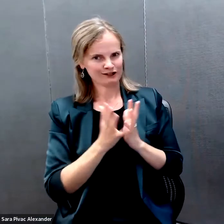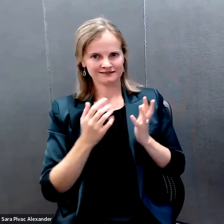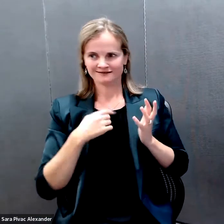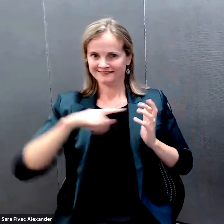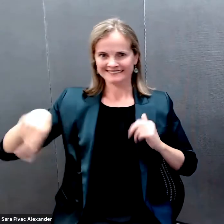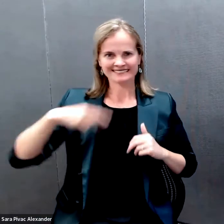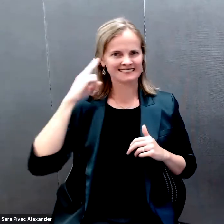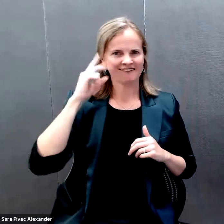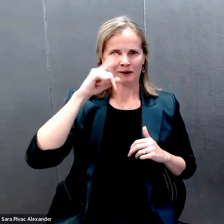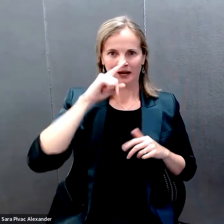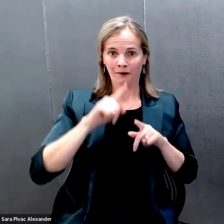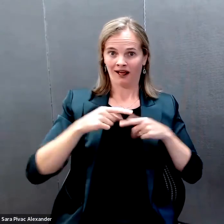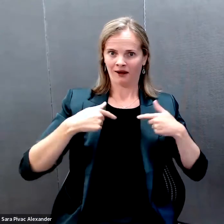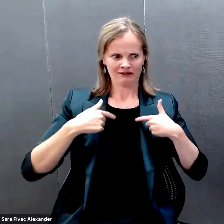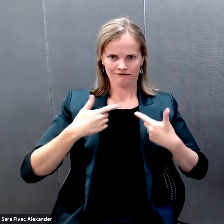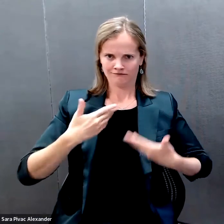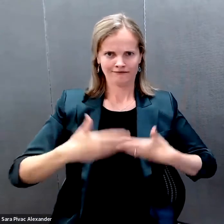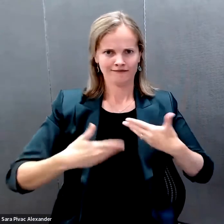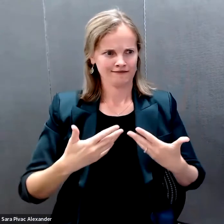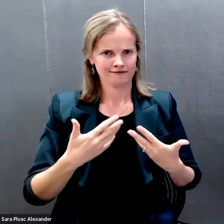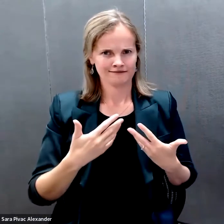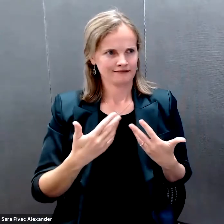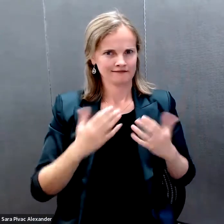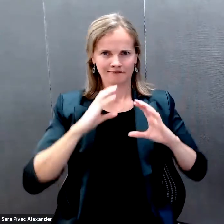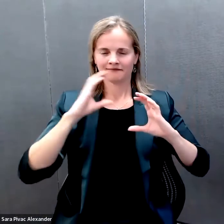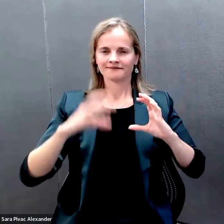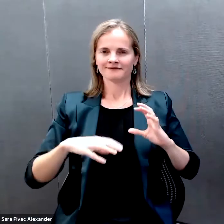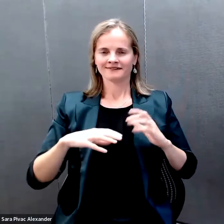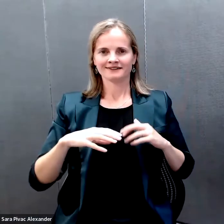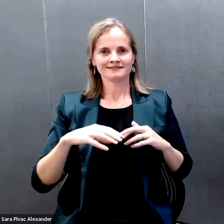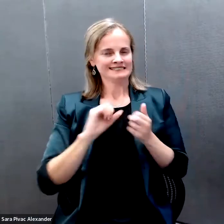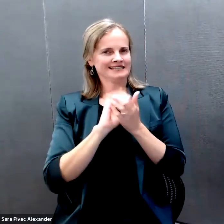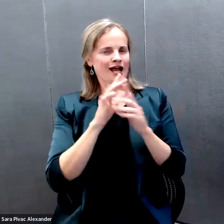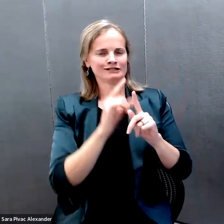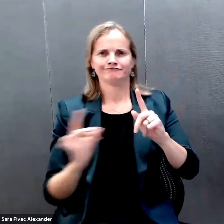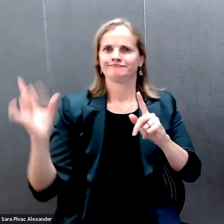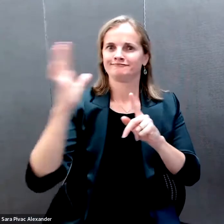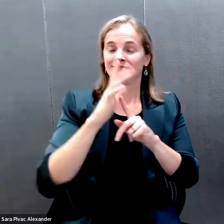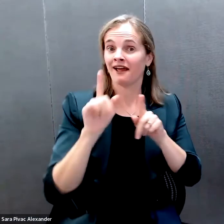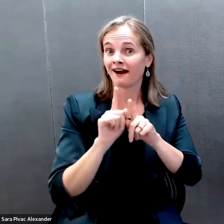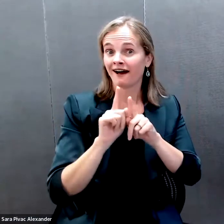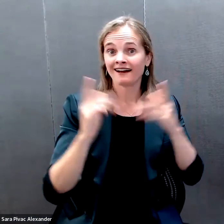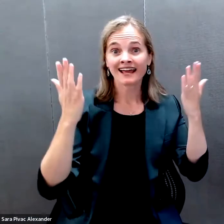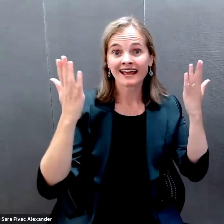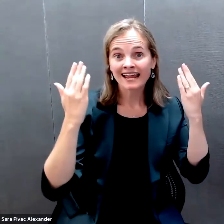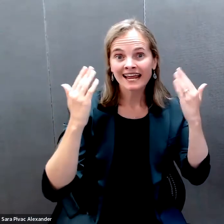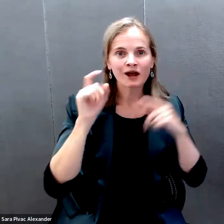without New Zealand sign language deaf people like myself really can't function we need it to communicate it's essential